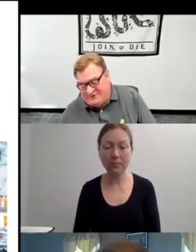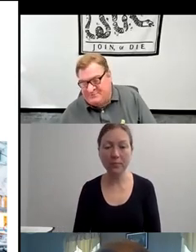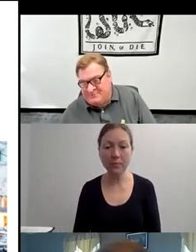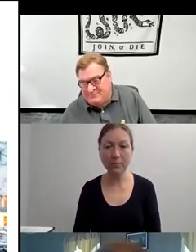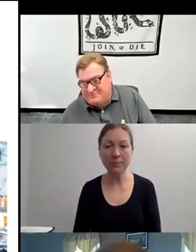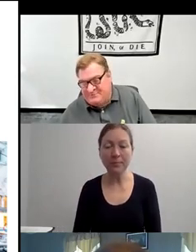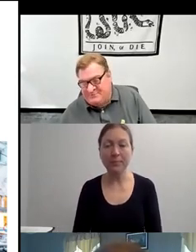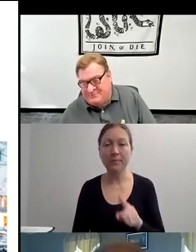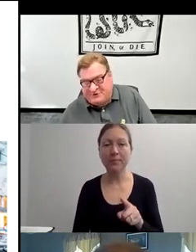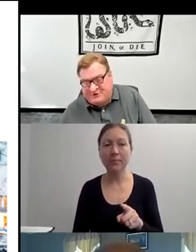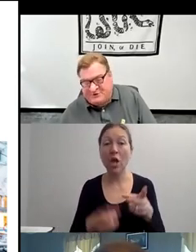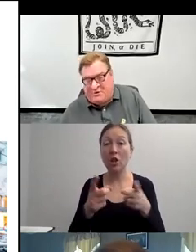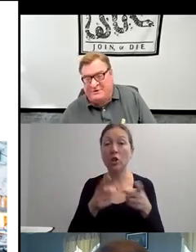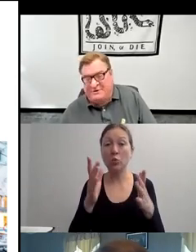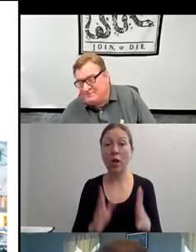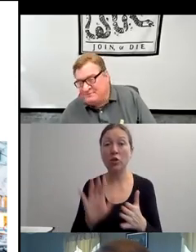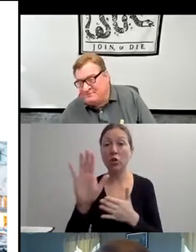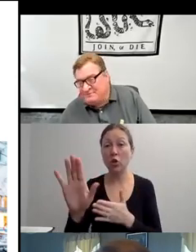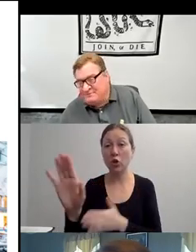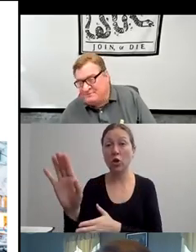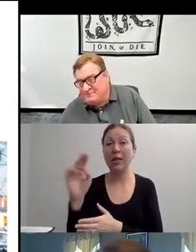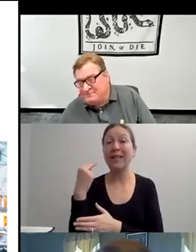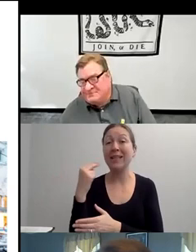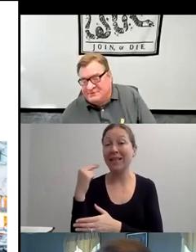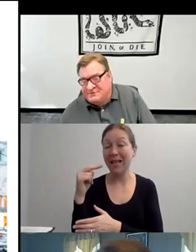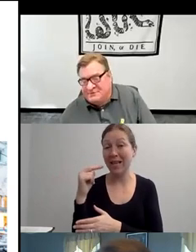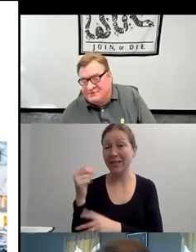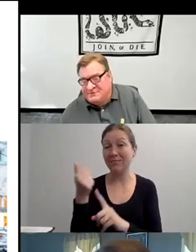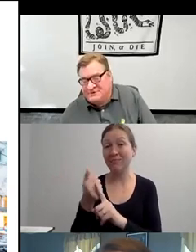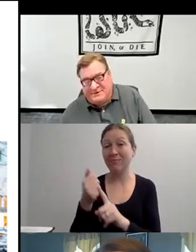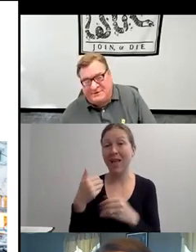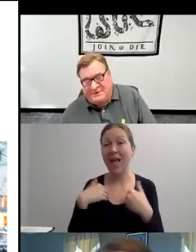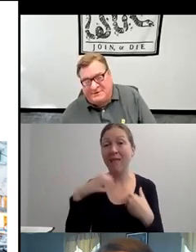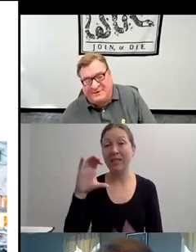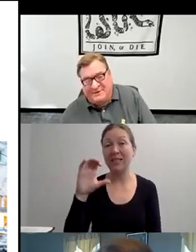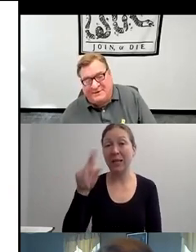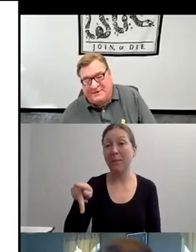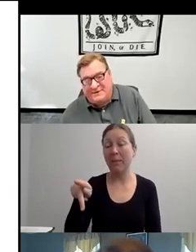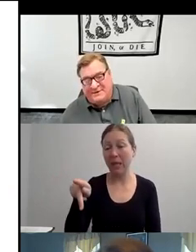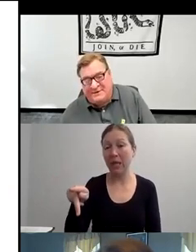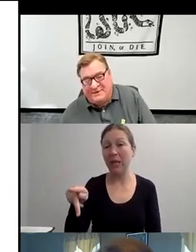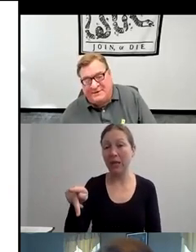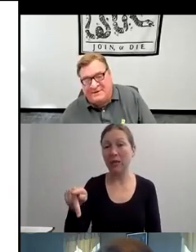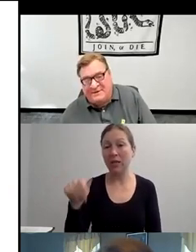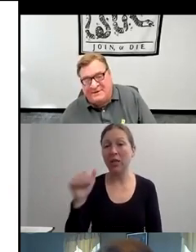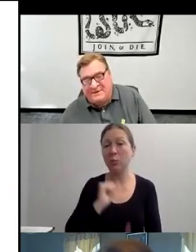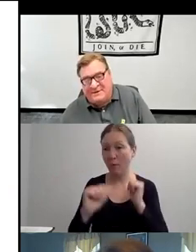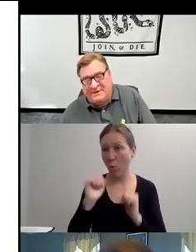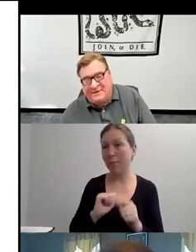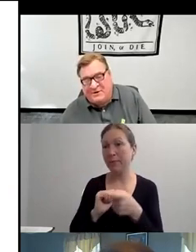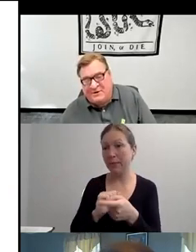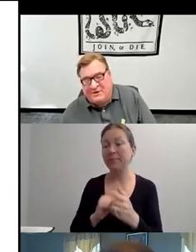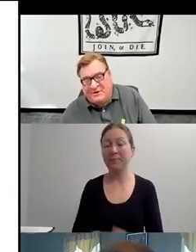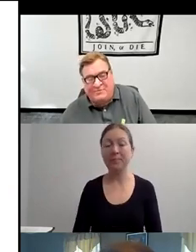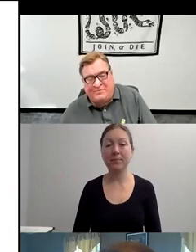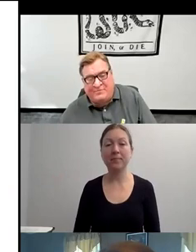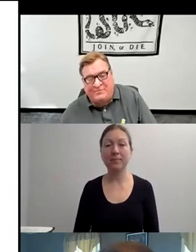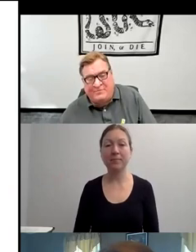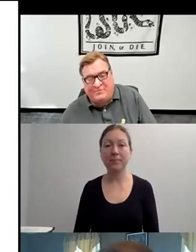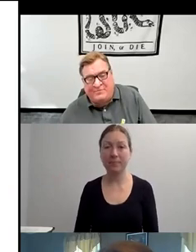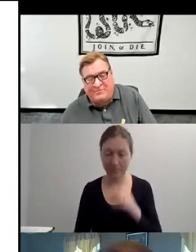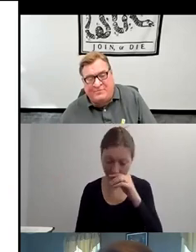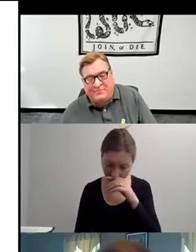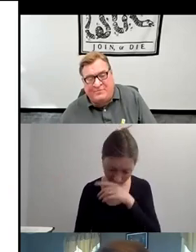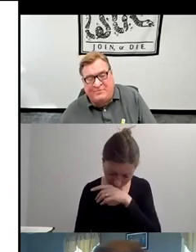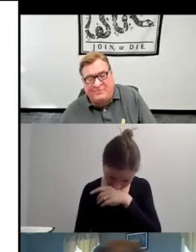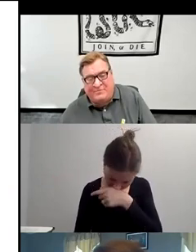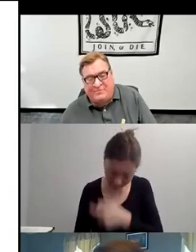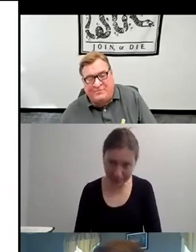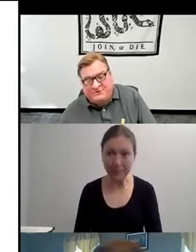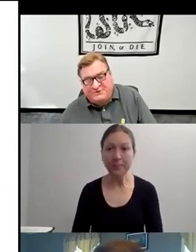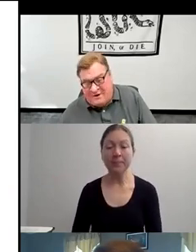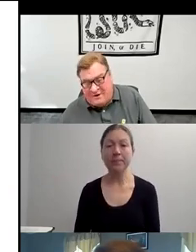AND BASICALLY THEY LABEL THEMSELVES -- IN MY CLASS WHEN I TALK ABOUT INTERNALIZATION